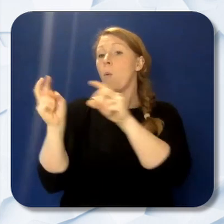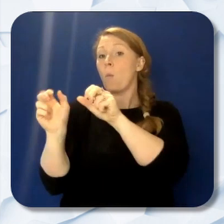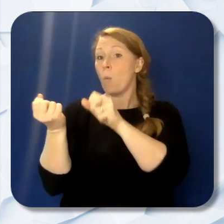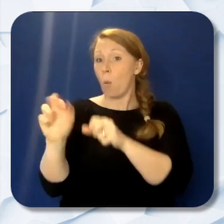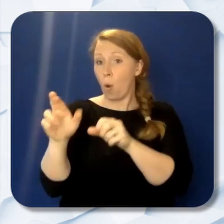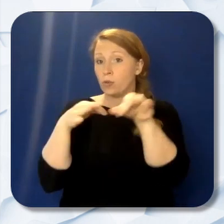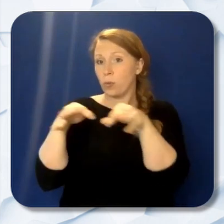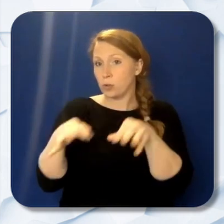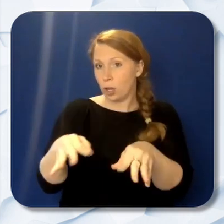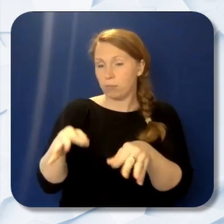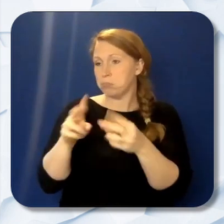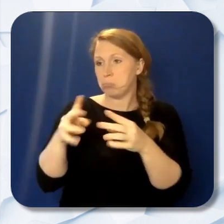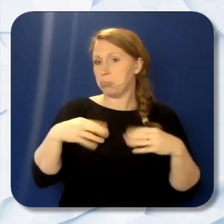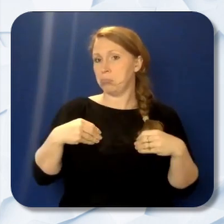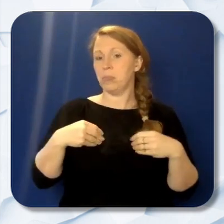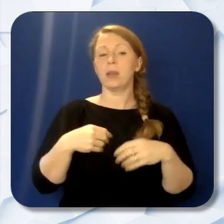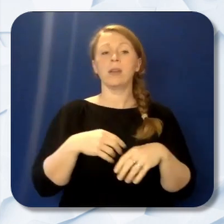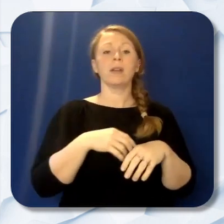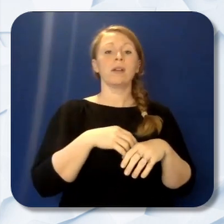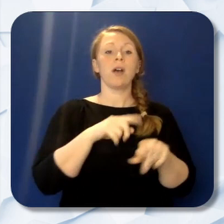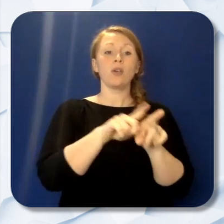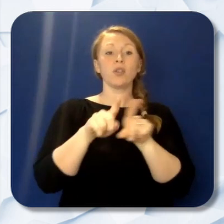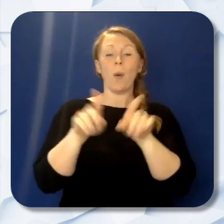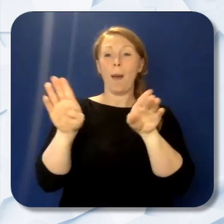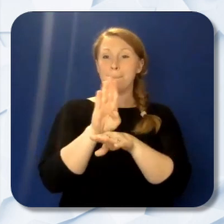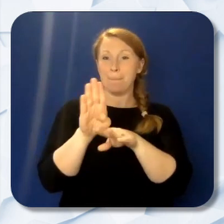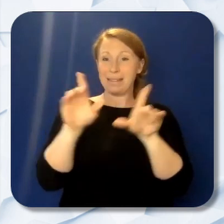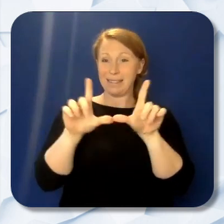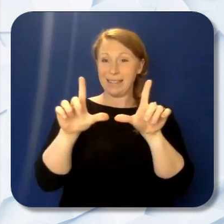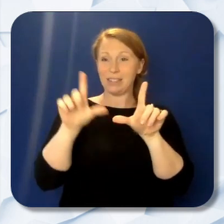and then a copy of a valid and active business license. FBI and our tax-exempt letter from